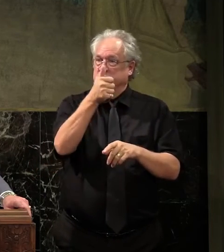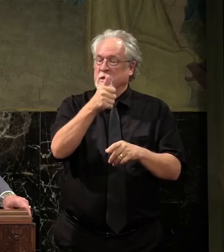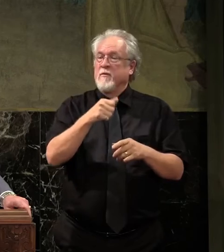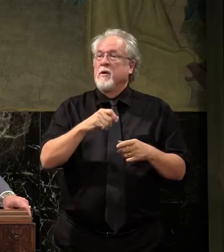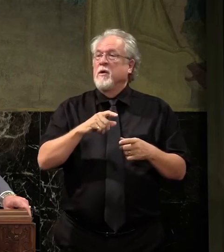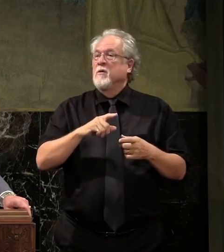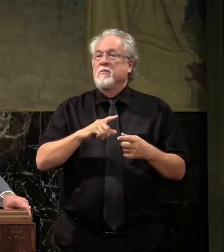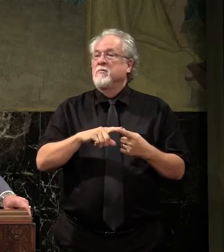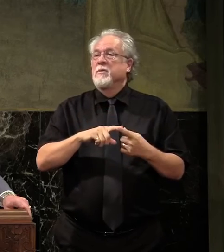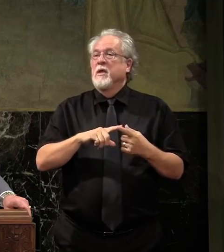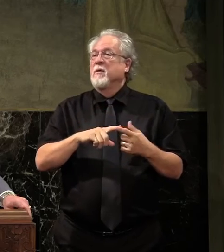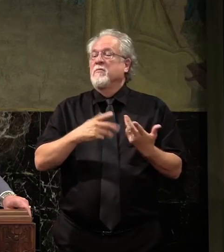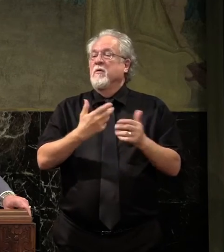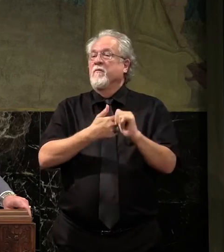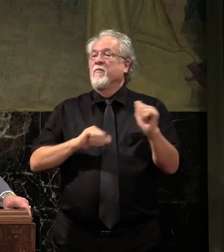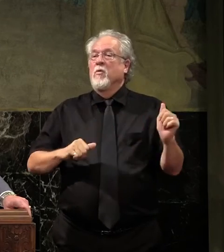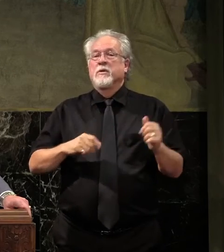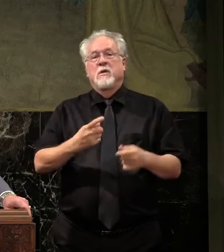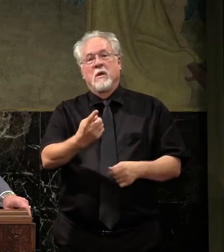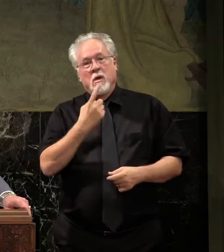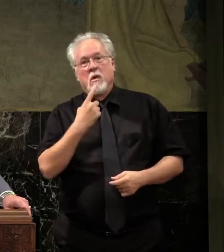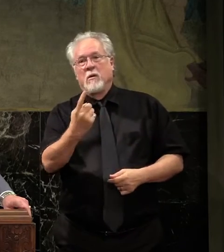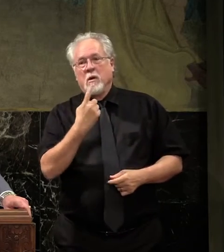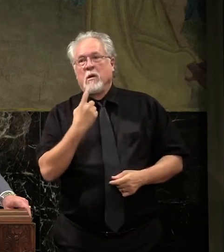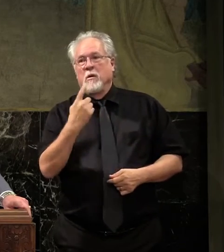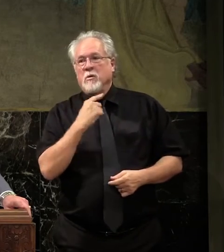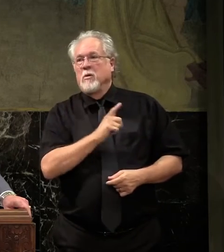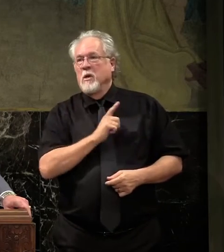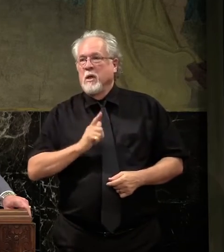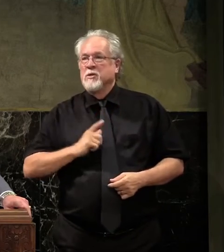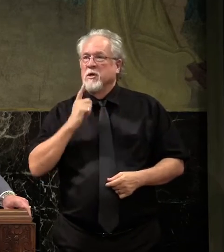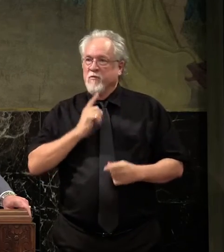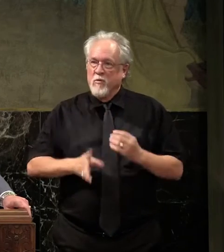need from having to come to the legislature every year for this additional appropriation.